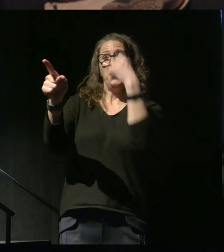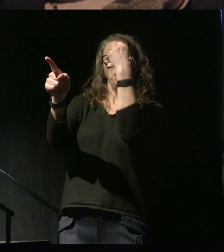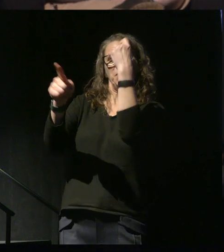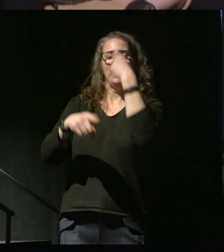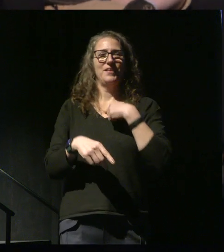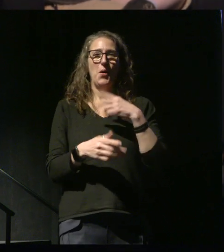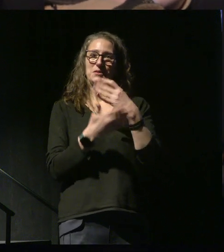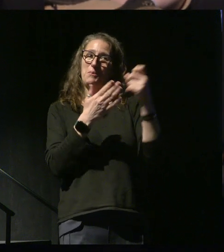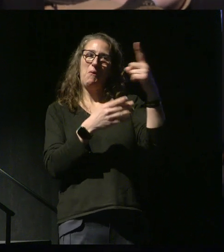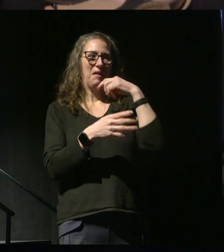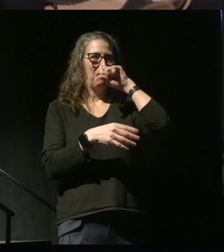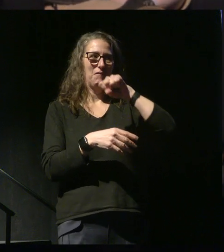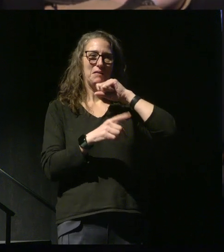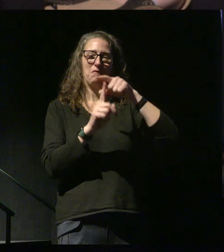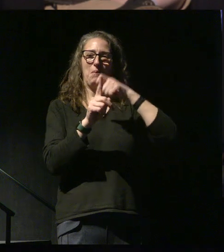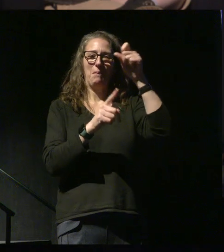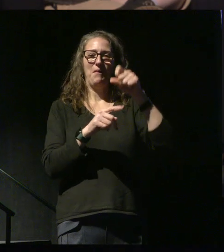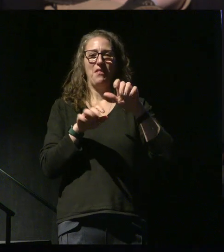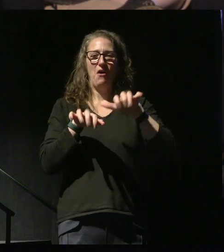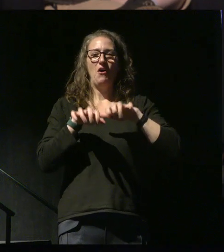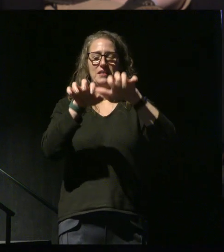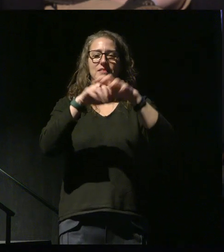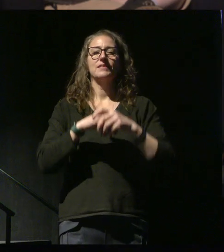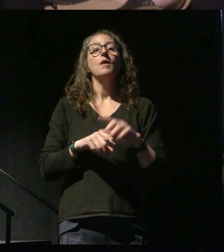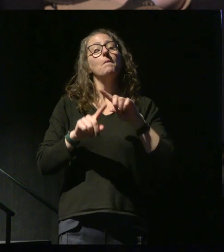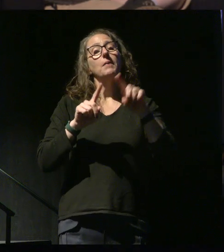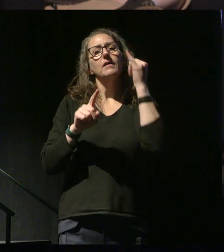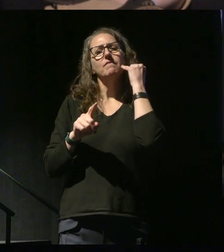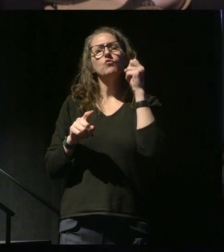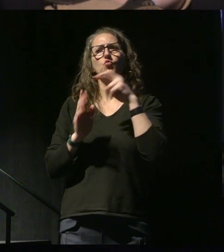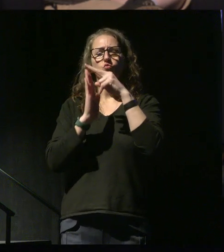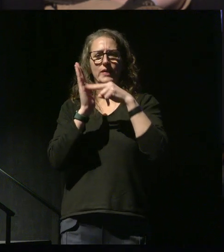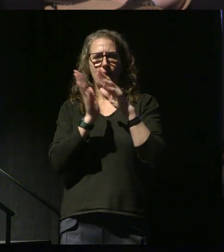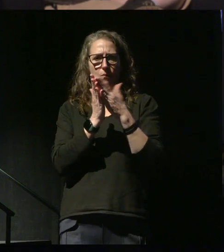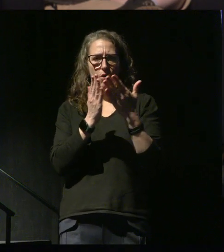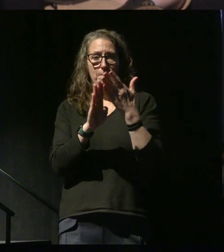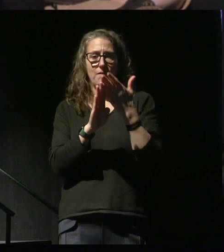And yeah, I mean, you know, if you read the book before us here today, right?